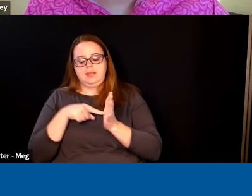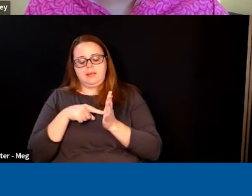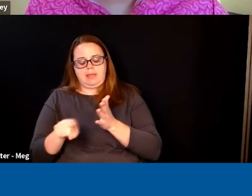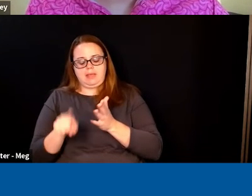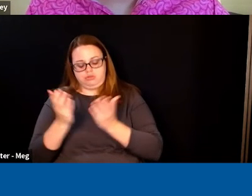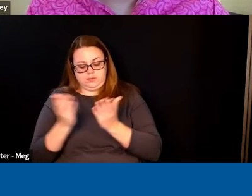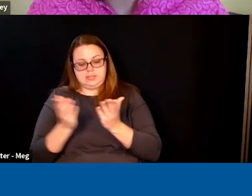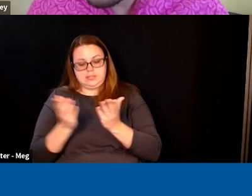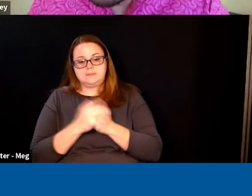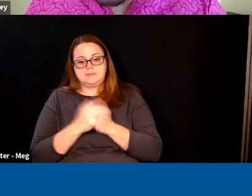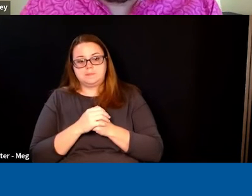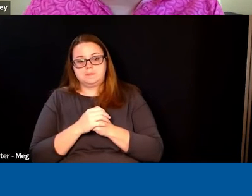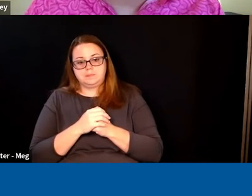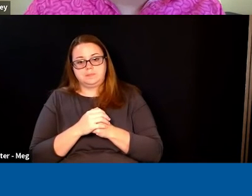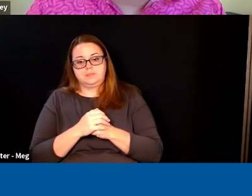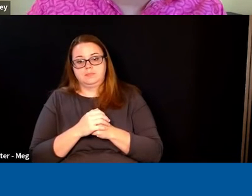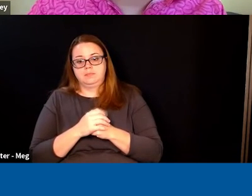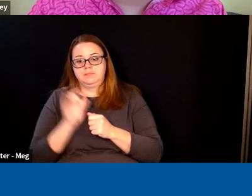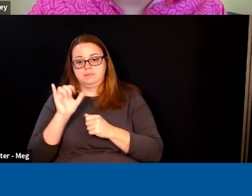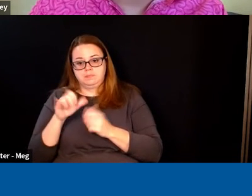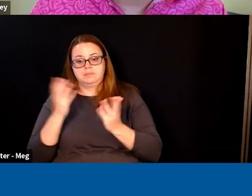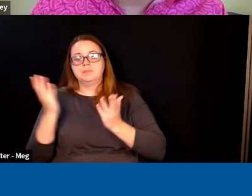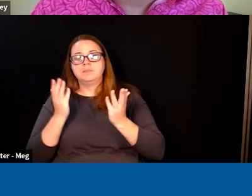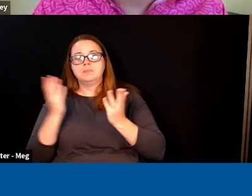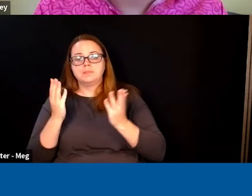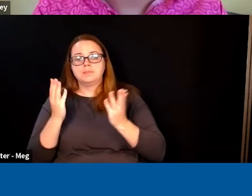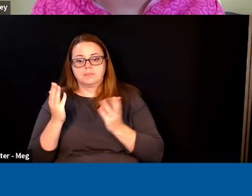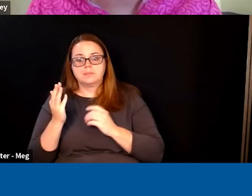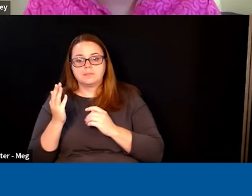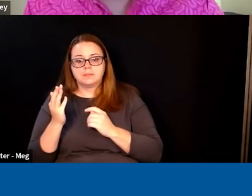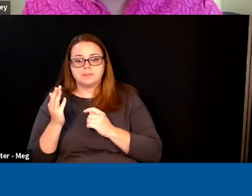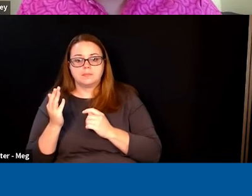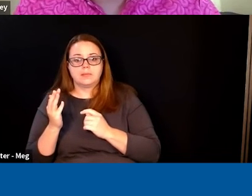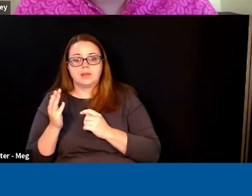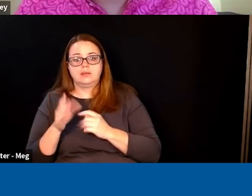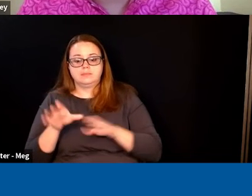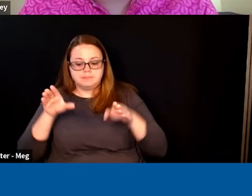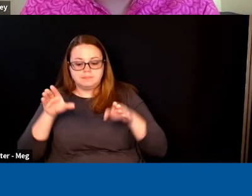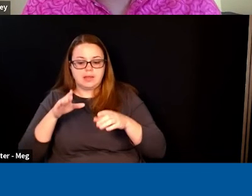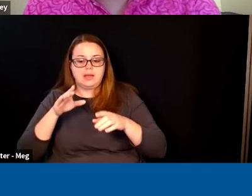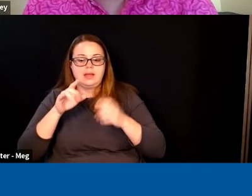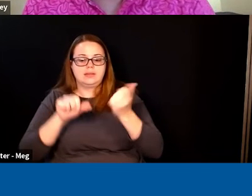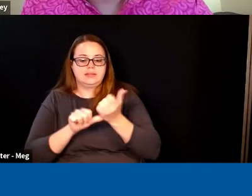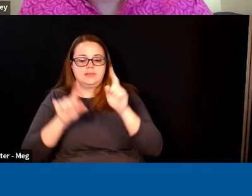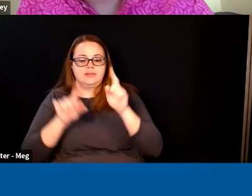and it is a service where it is dedicated assistive technology testing in a browser window.